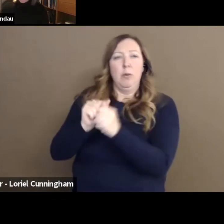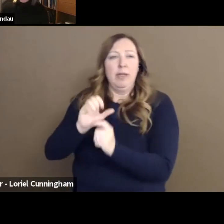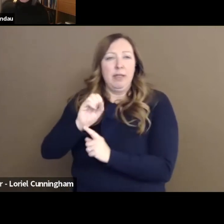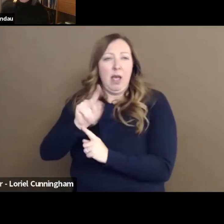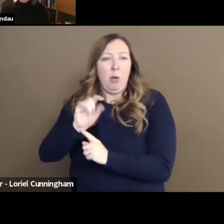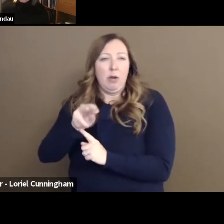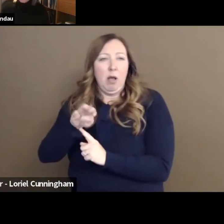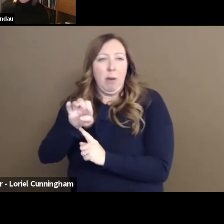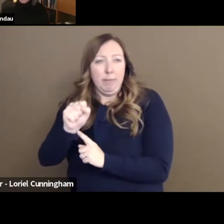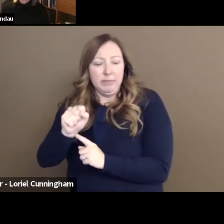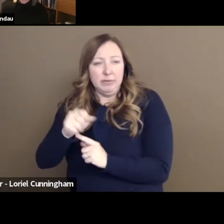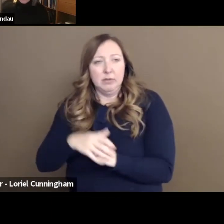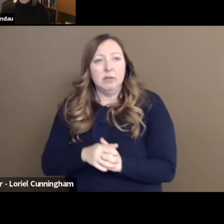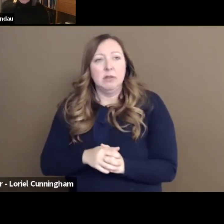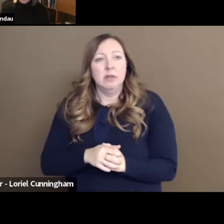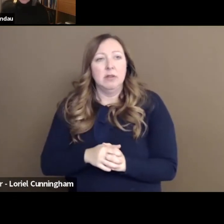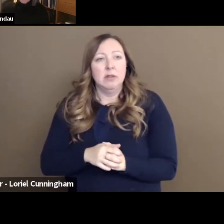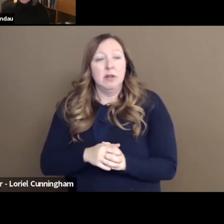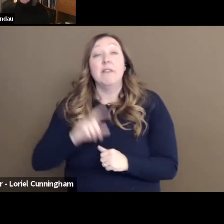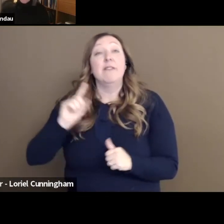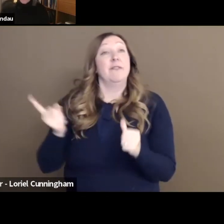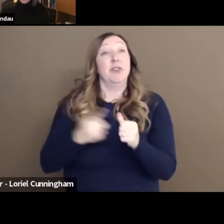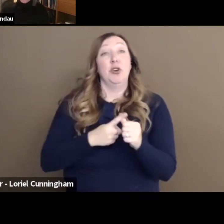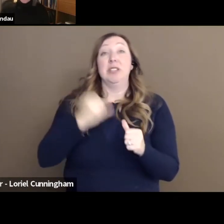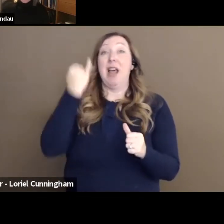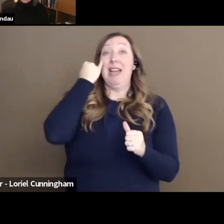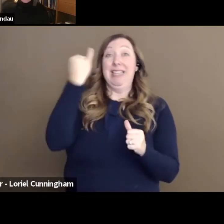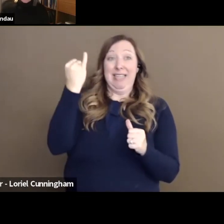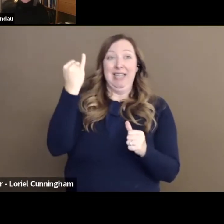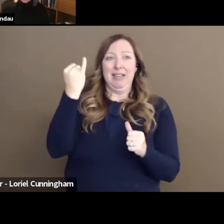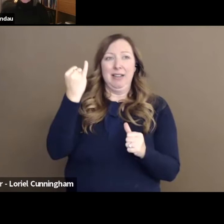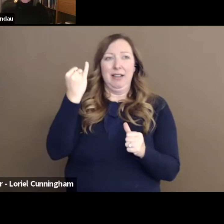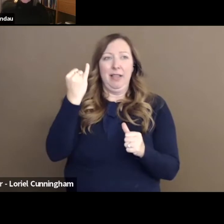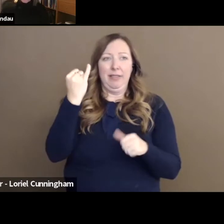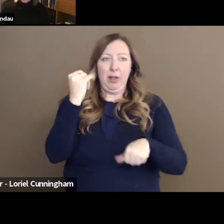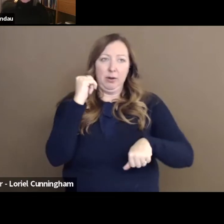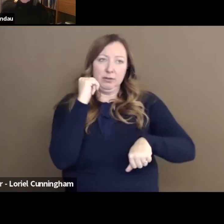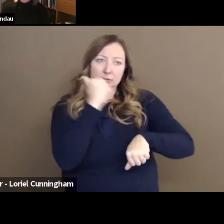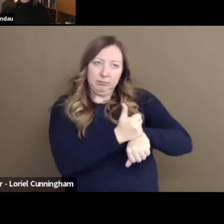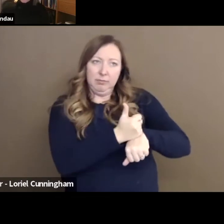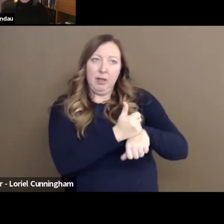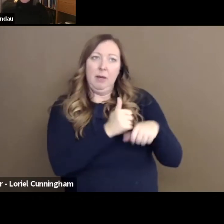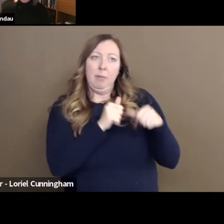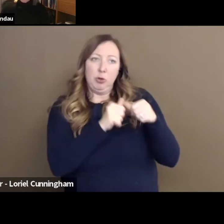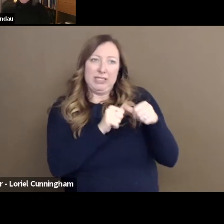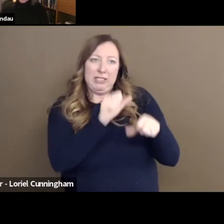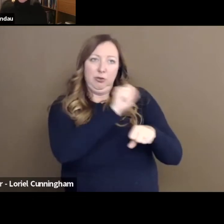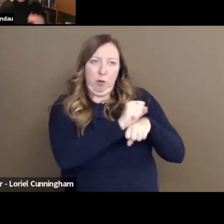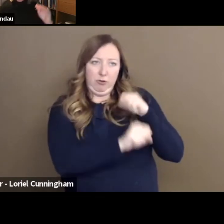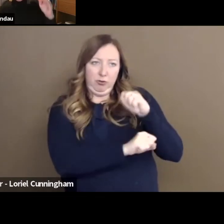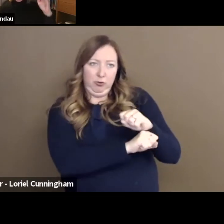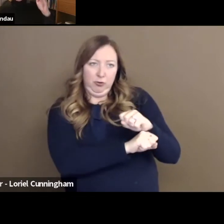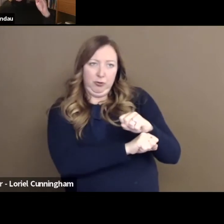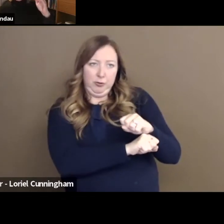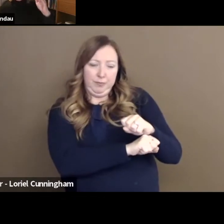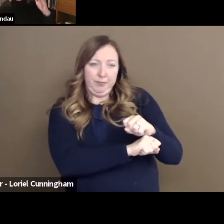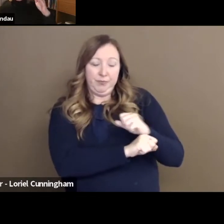call persistent structure that the individual with williams